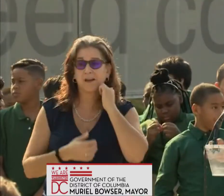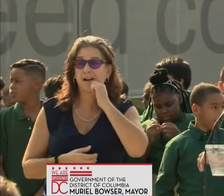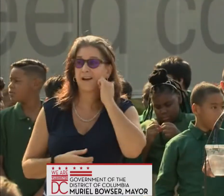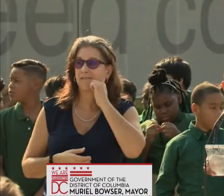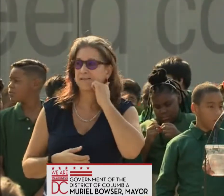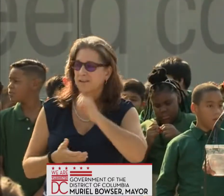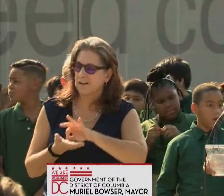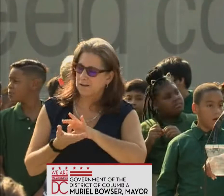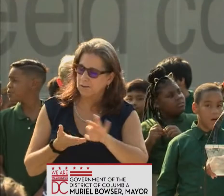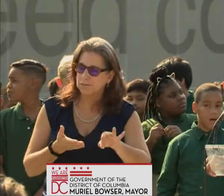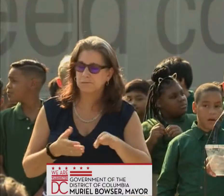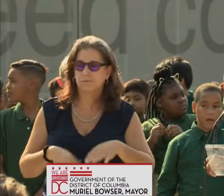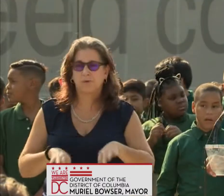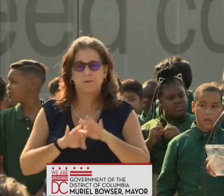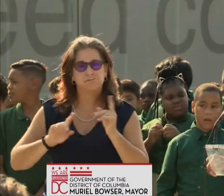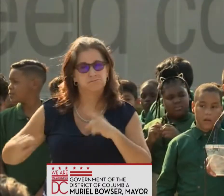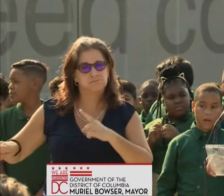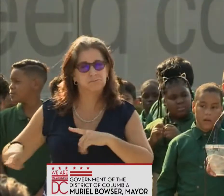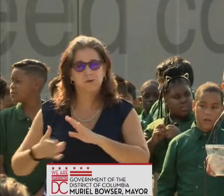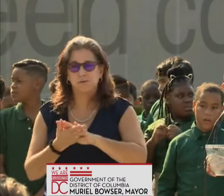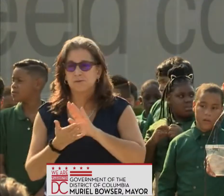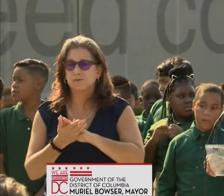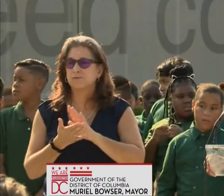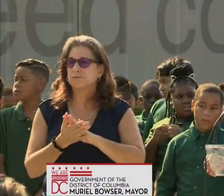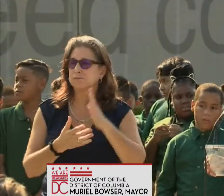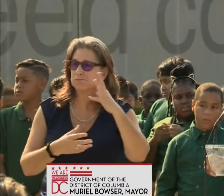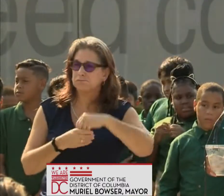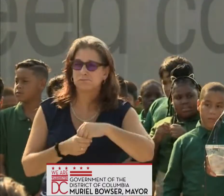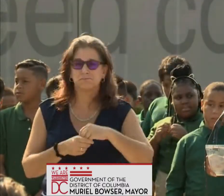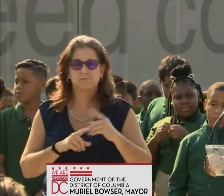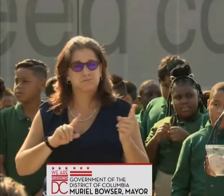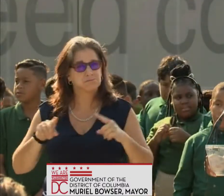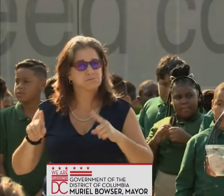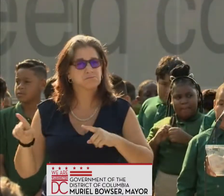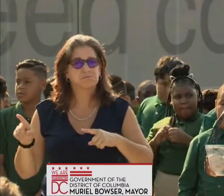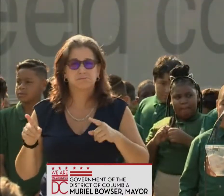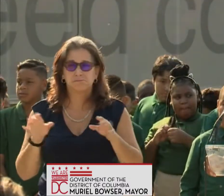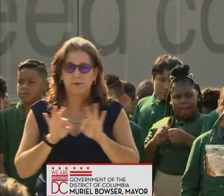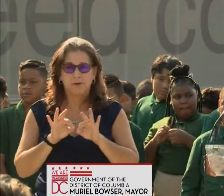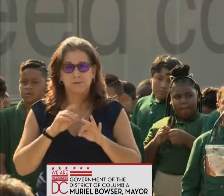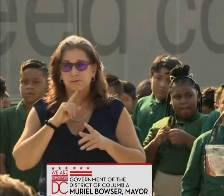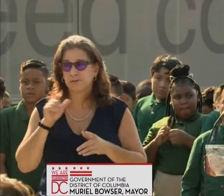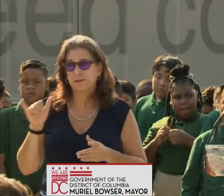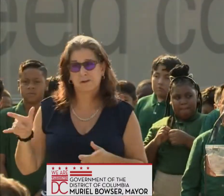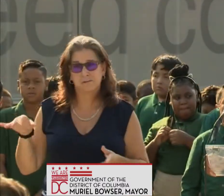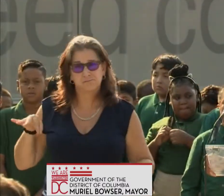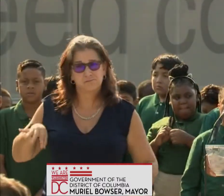school consistent student attendance is a citywide challenge that touches every